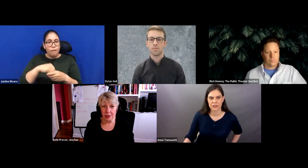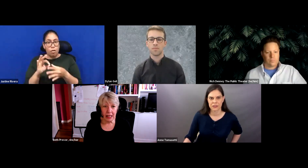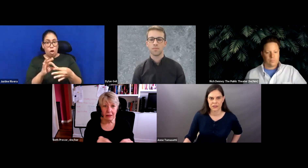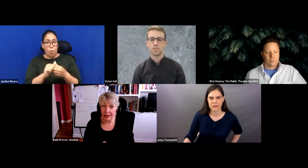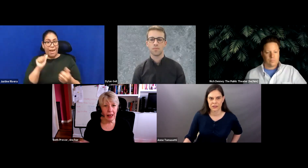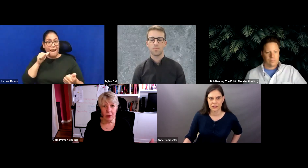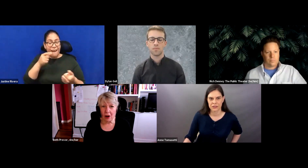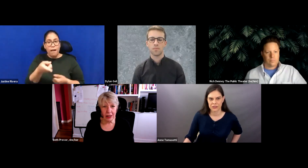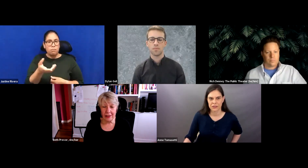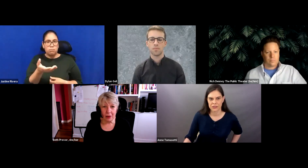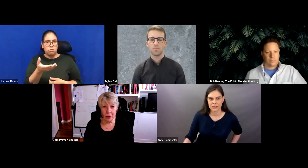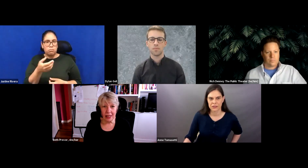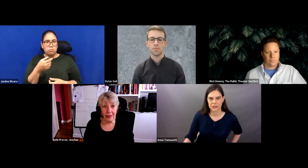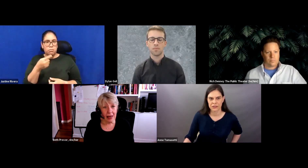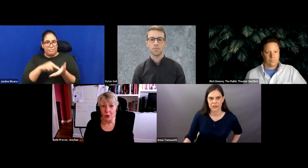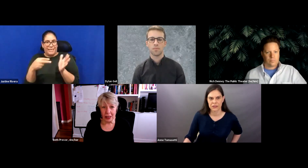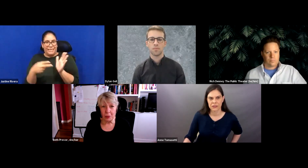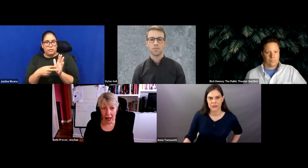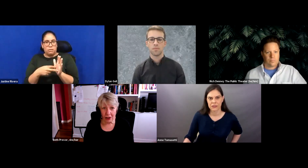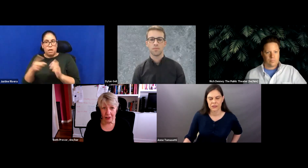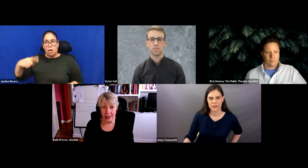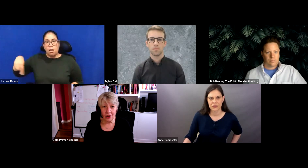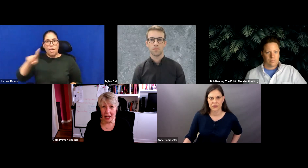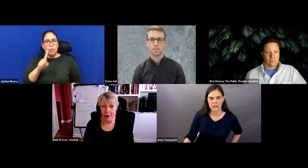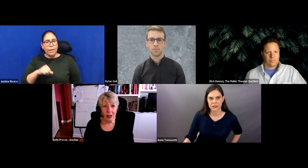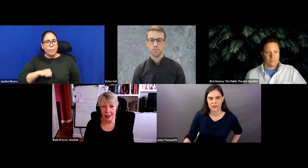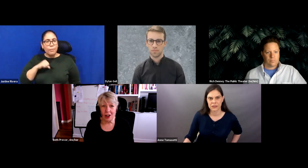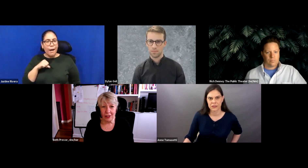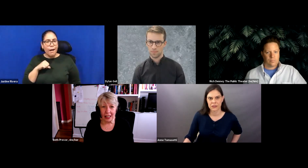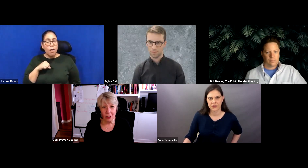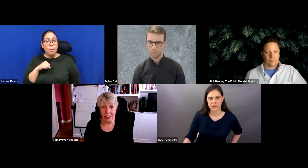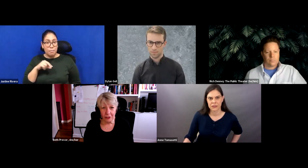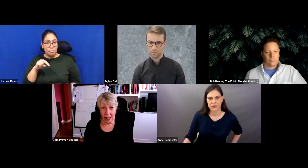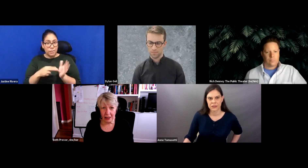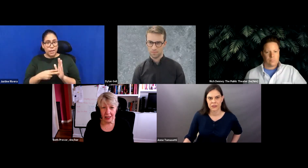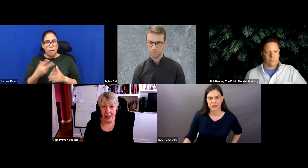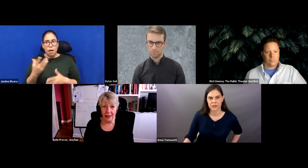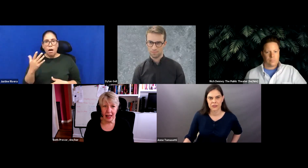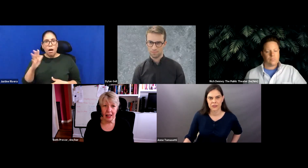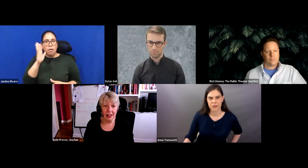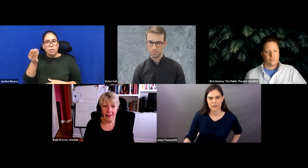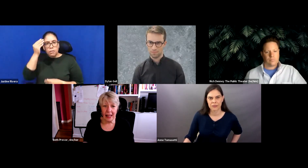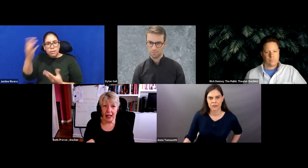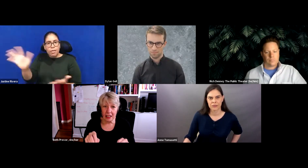just meant they were- and they were really proud of it. So they were going to go, they told their friends, and they kind of